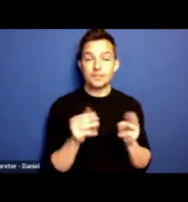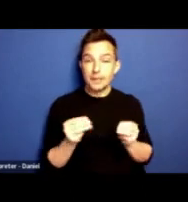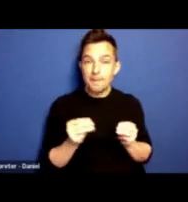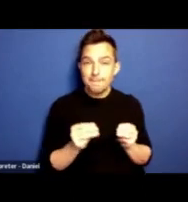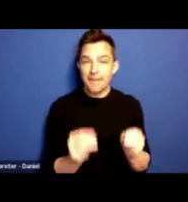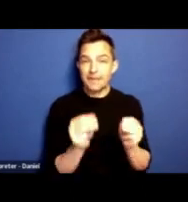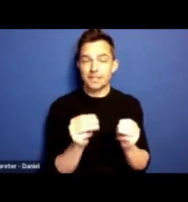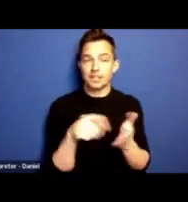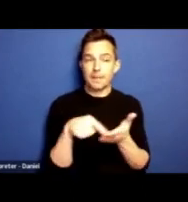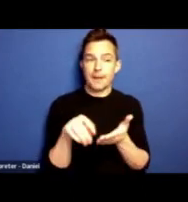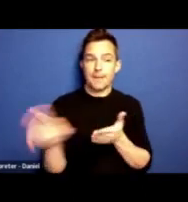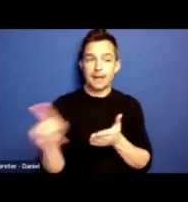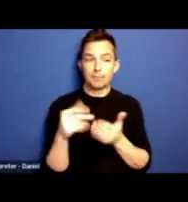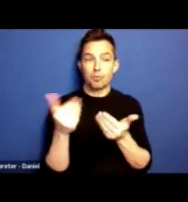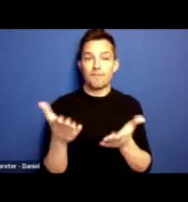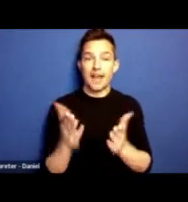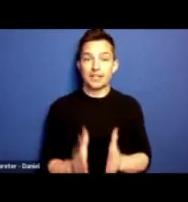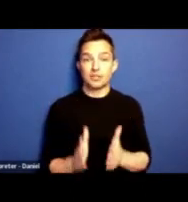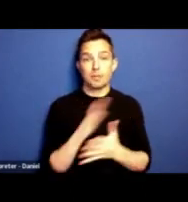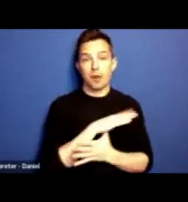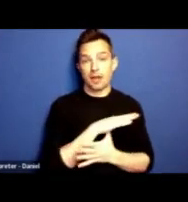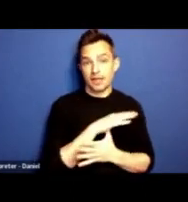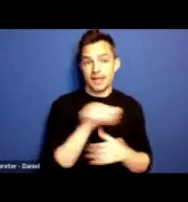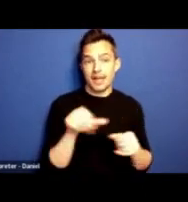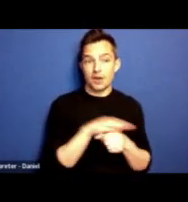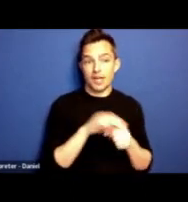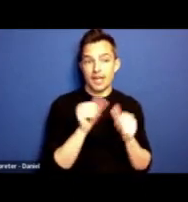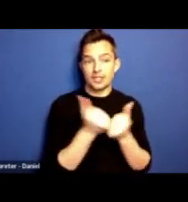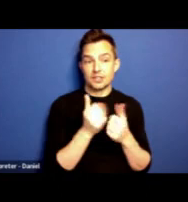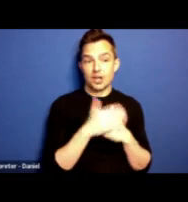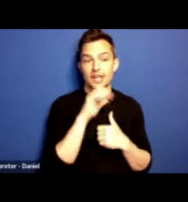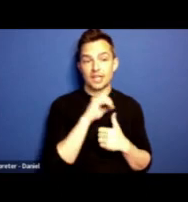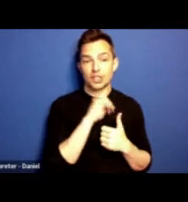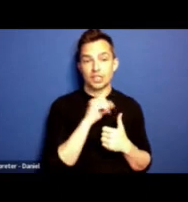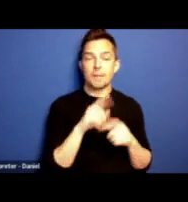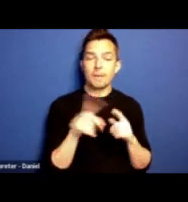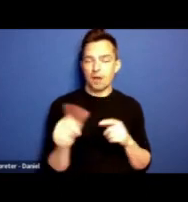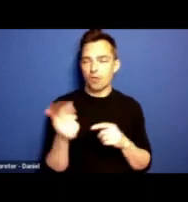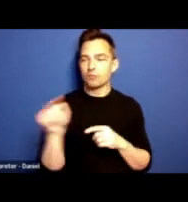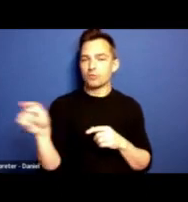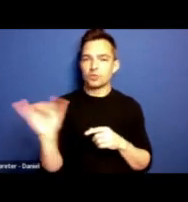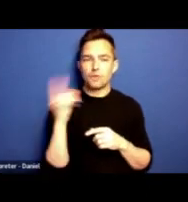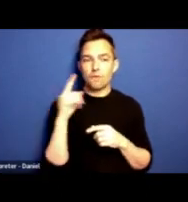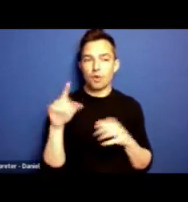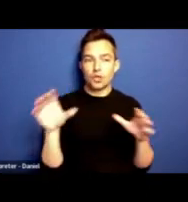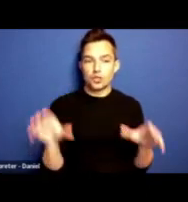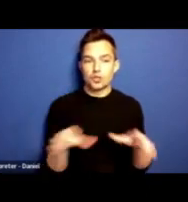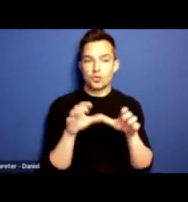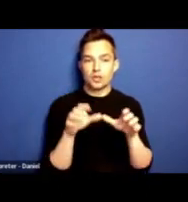reimbursing providers primarily the Area Agencies on Aging but others for doing the format for